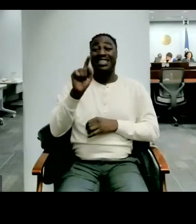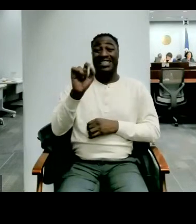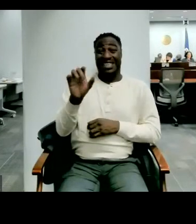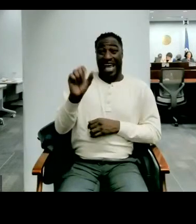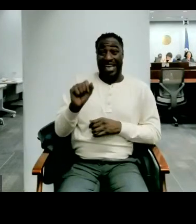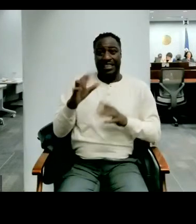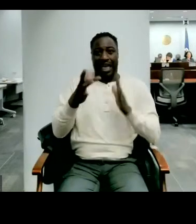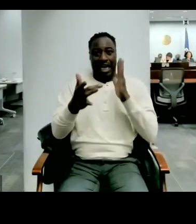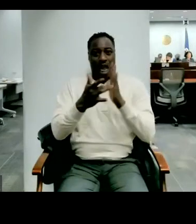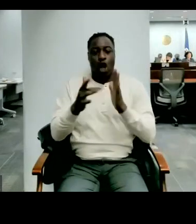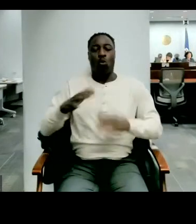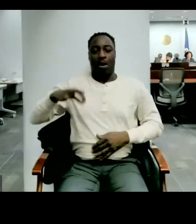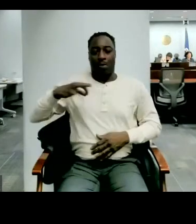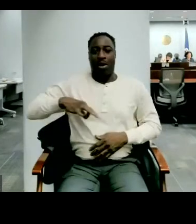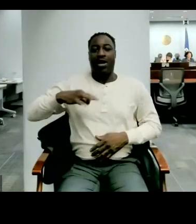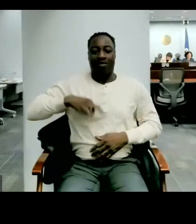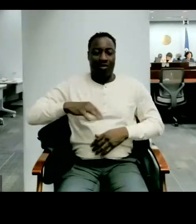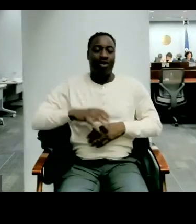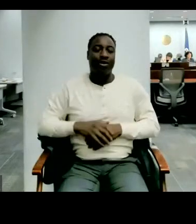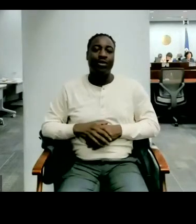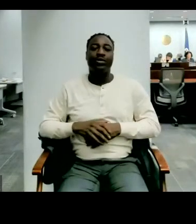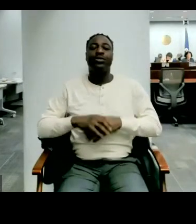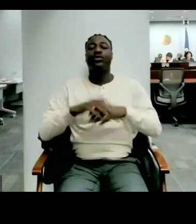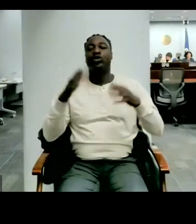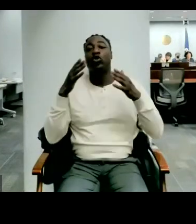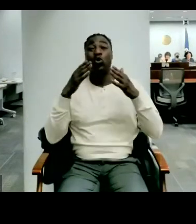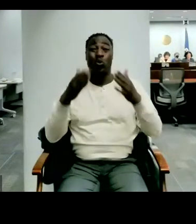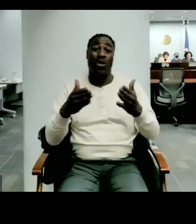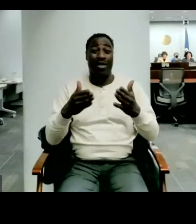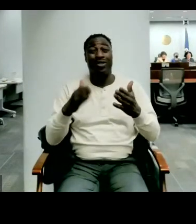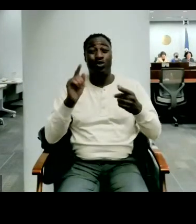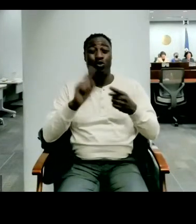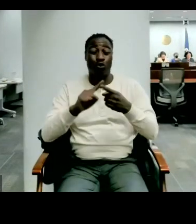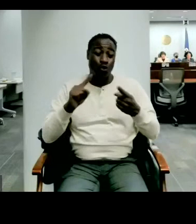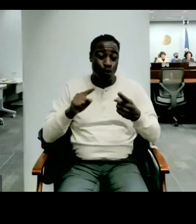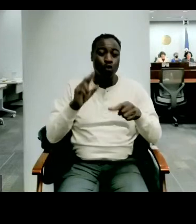benefit their client's ability to and a half gait the EEOC charge filing process.